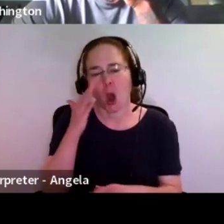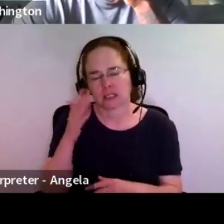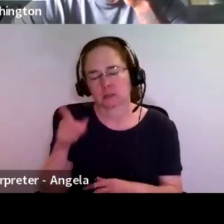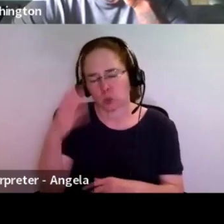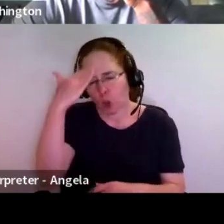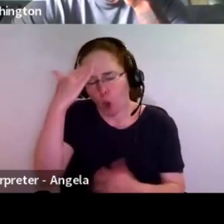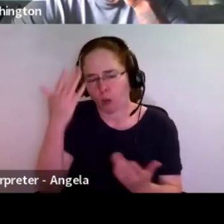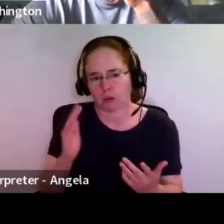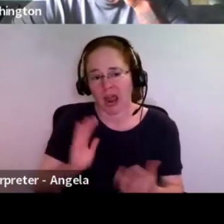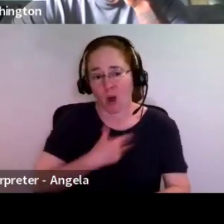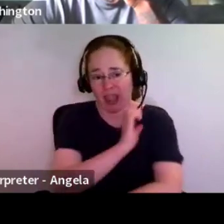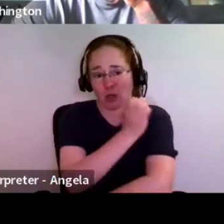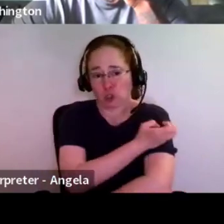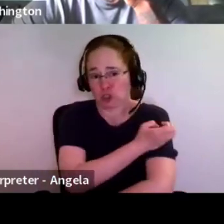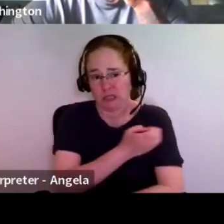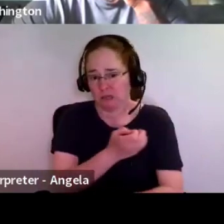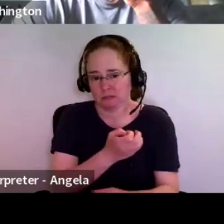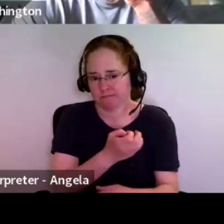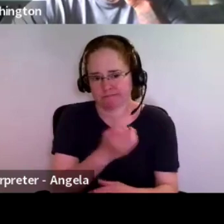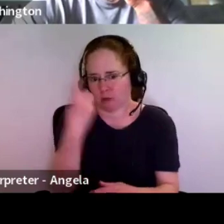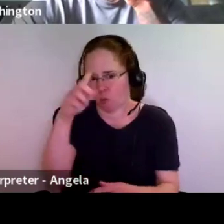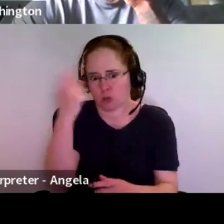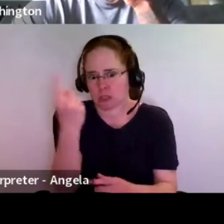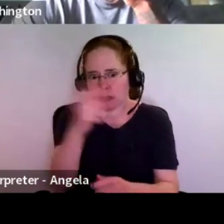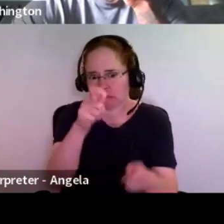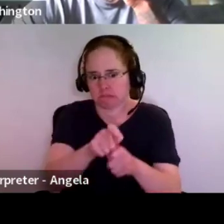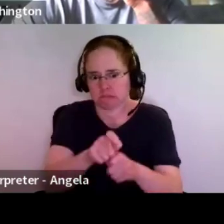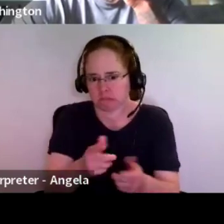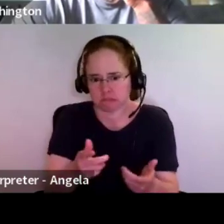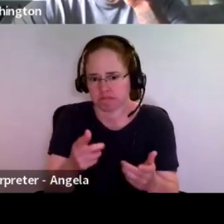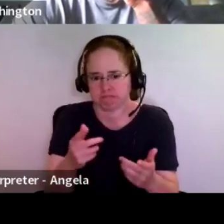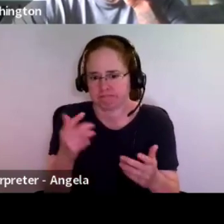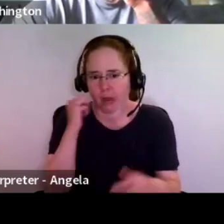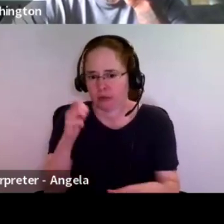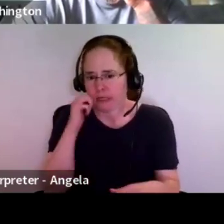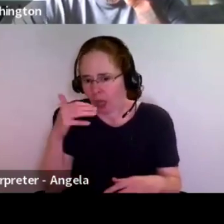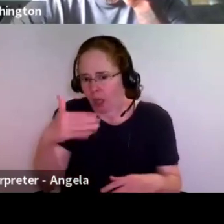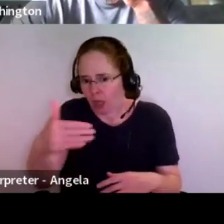our, our energy towards things on a regular basis, gets taken